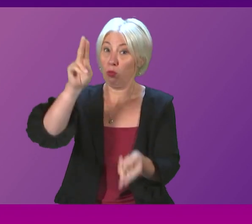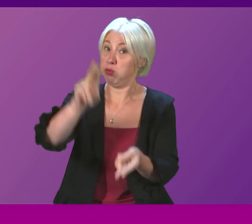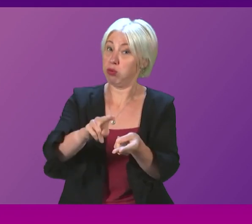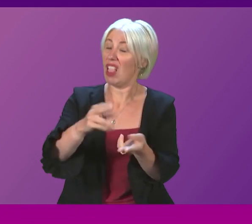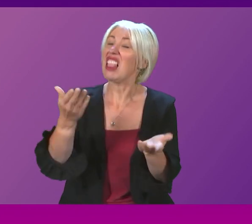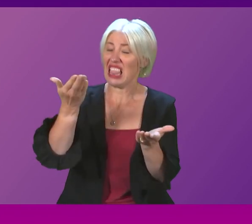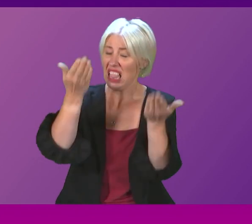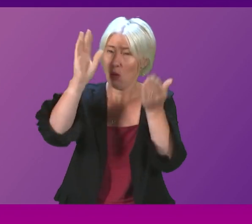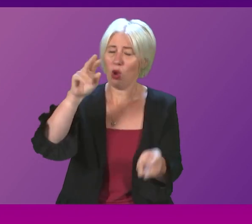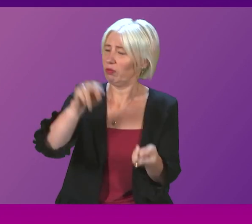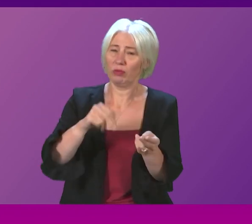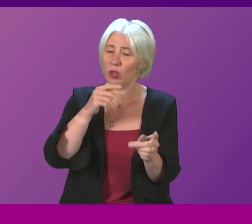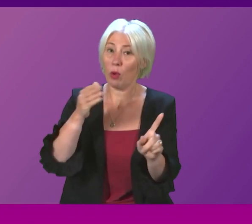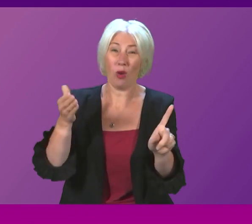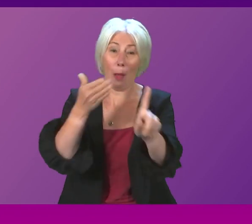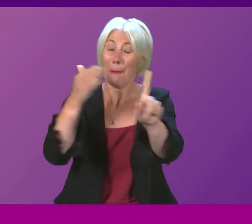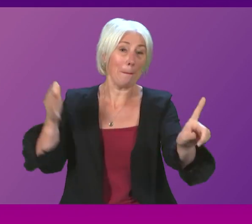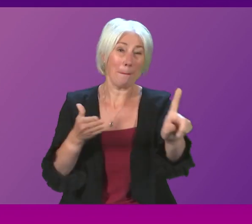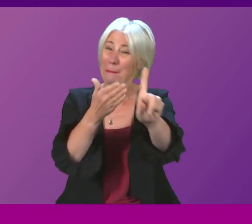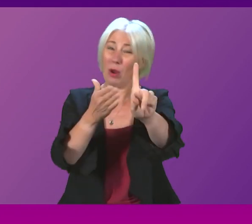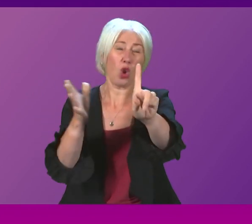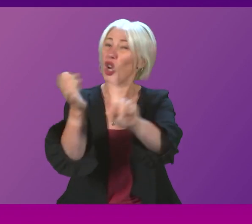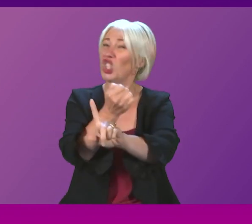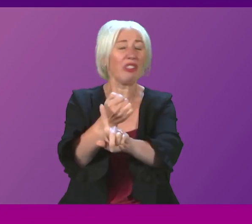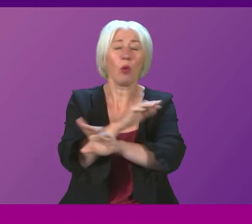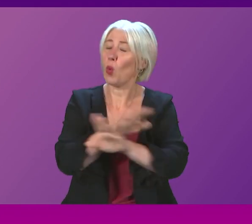The BMA has made it clear that missing the target would be